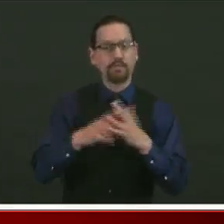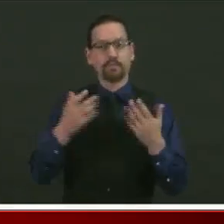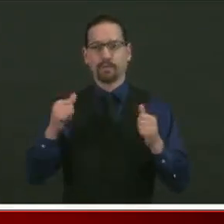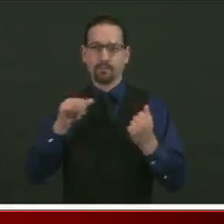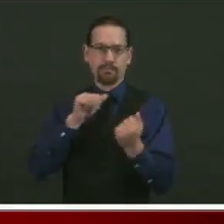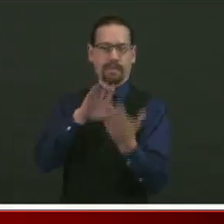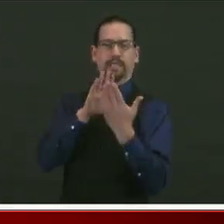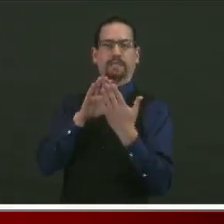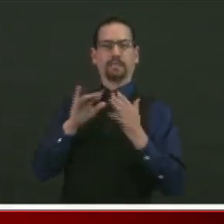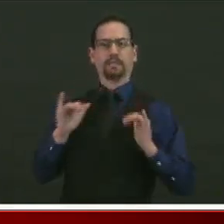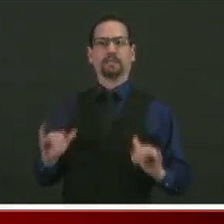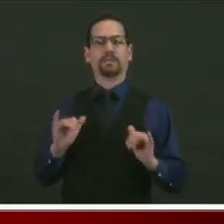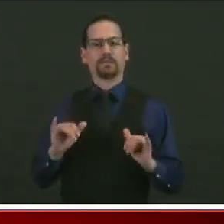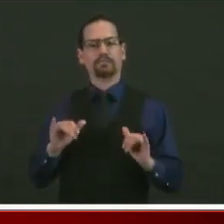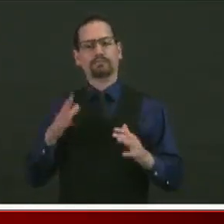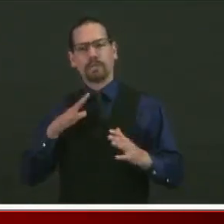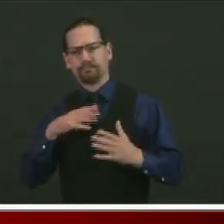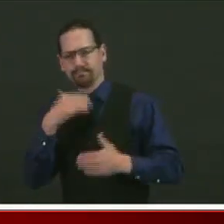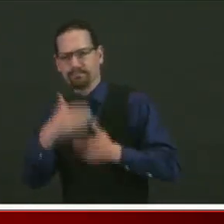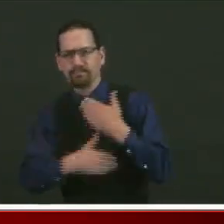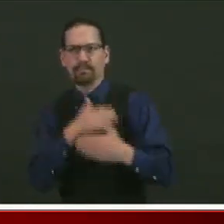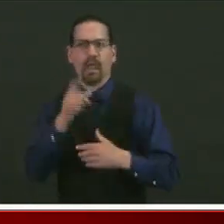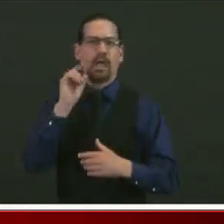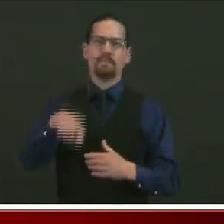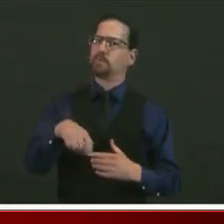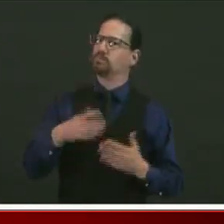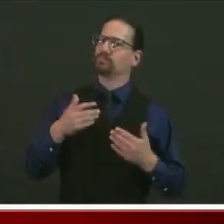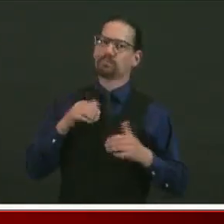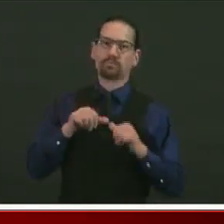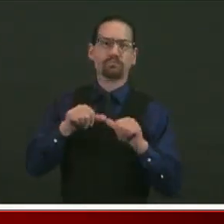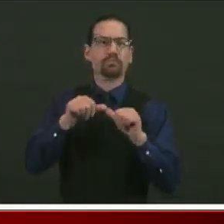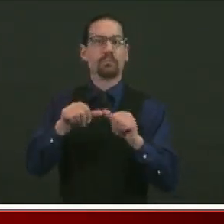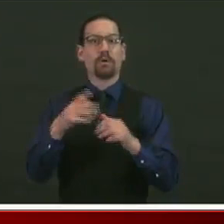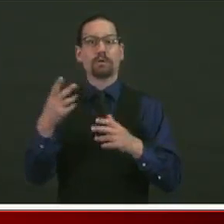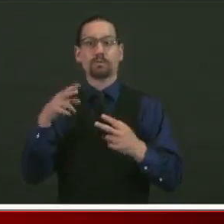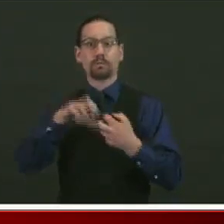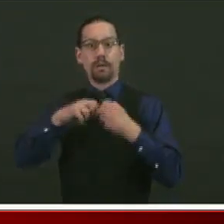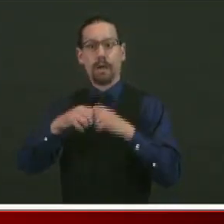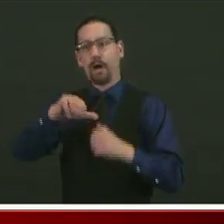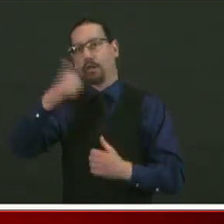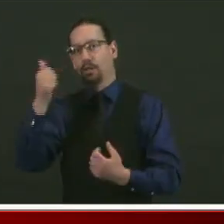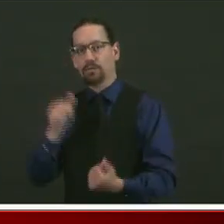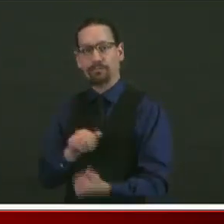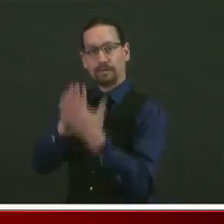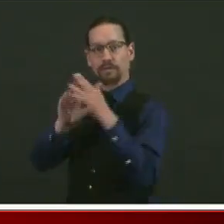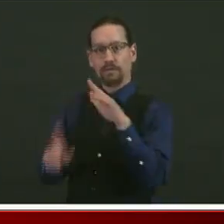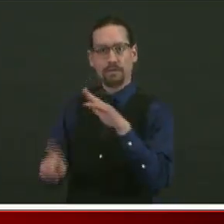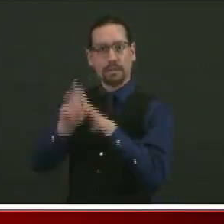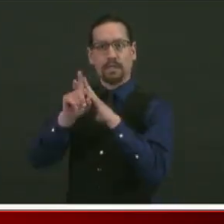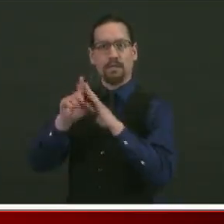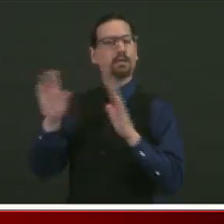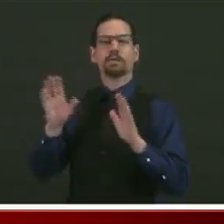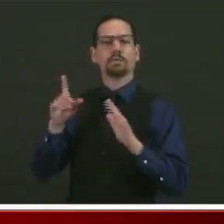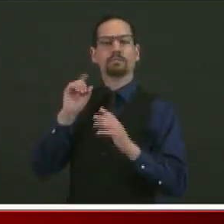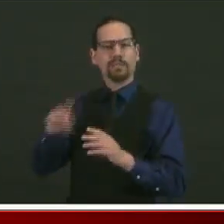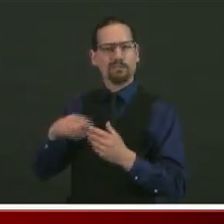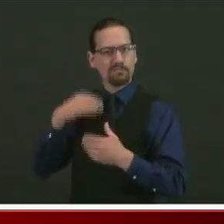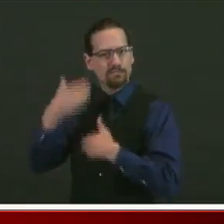MOVED ON. THINGS ARE WILL BE HER CONTROL, SHE LEARNED TO ACCEPT.